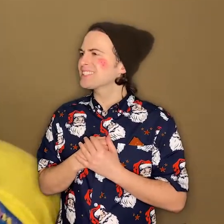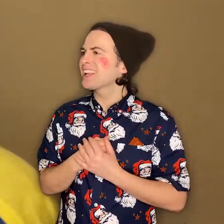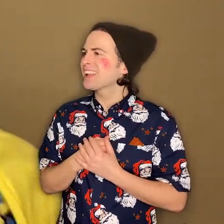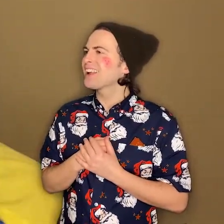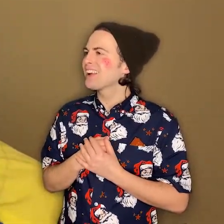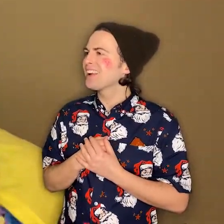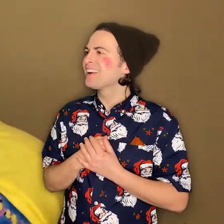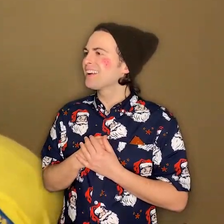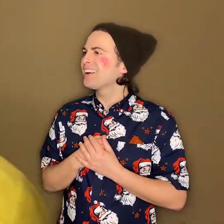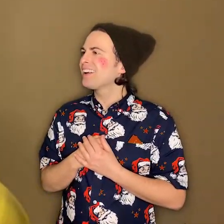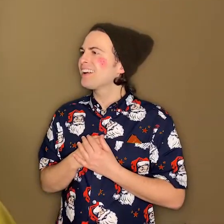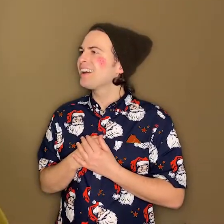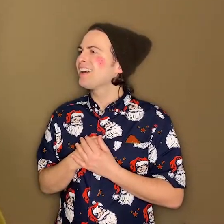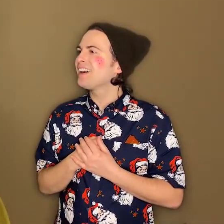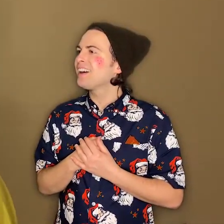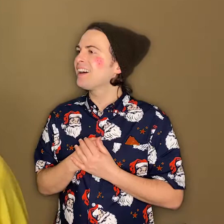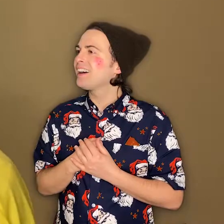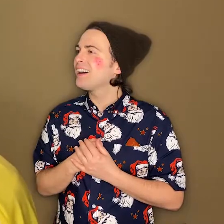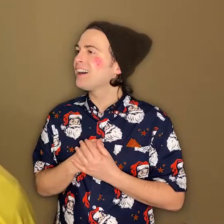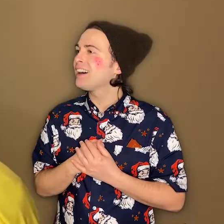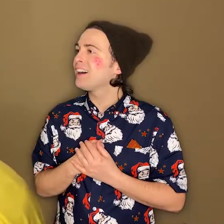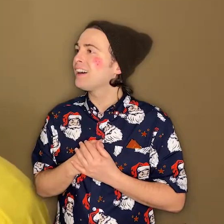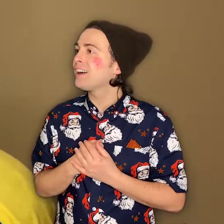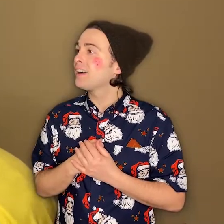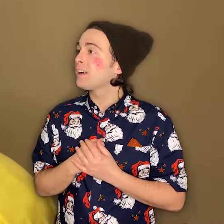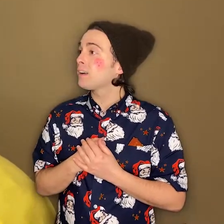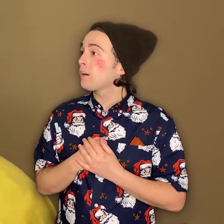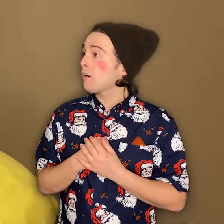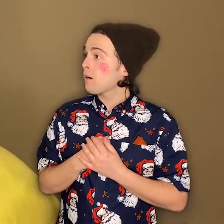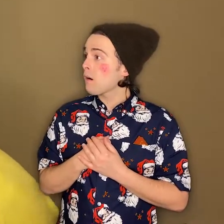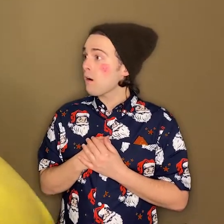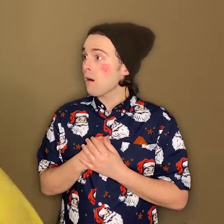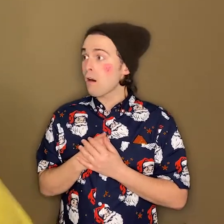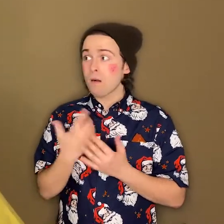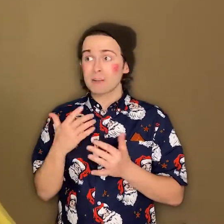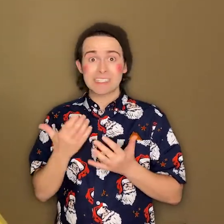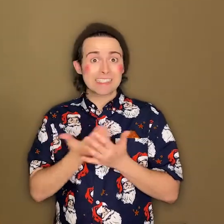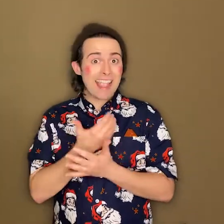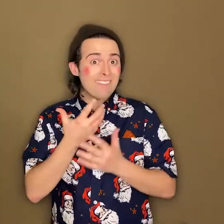Like, Just the other day, I saved a Cat that was stuck up a tree.